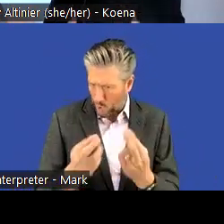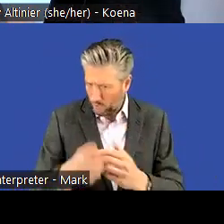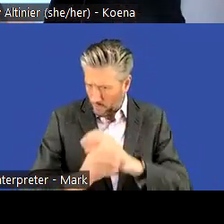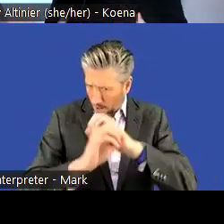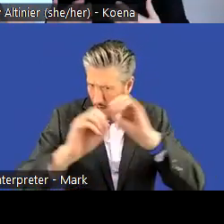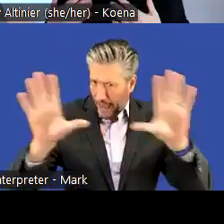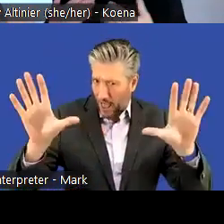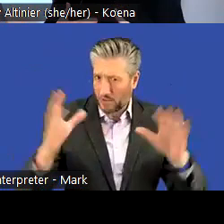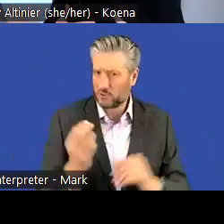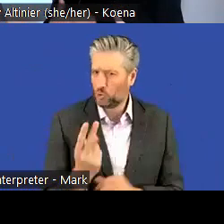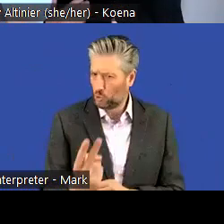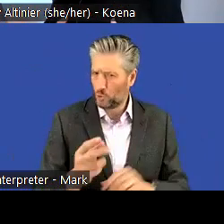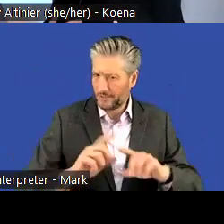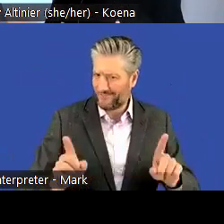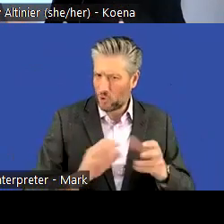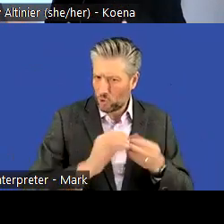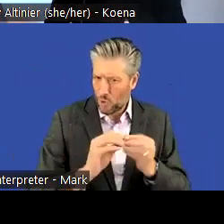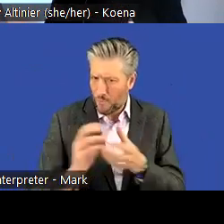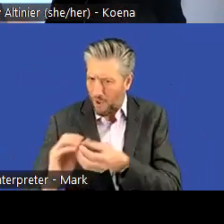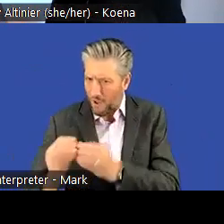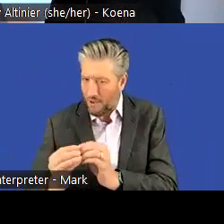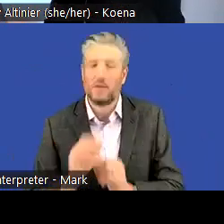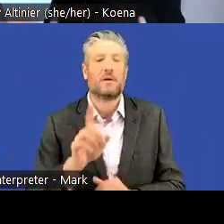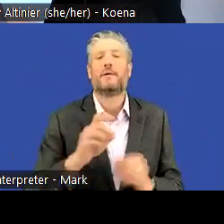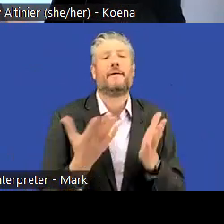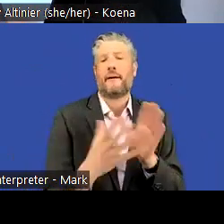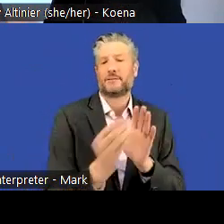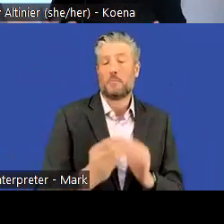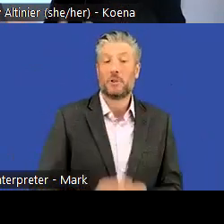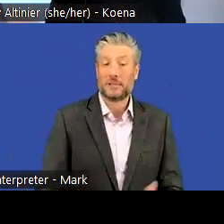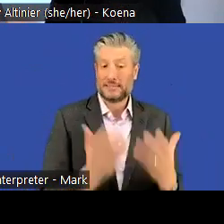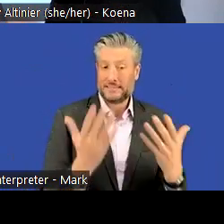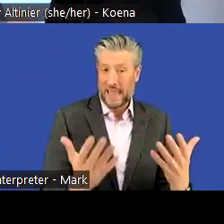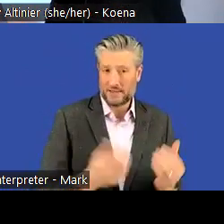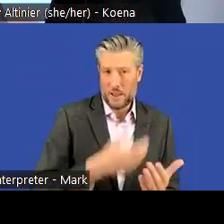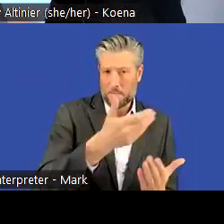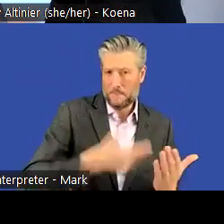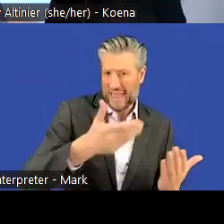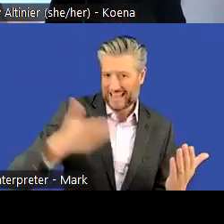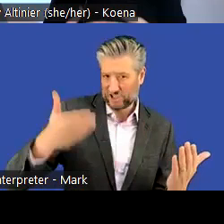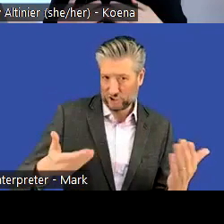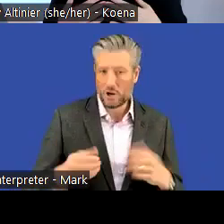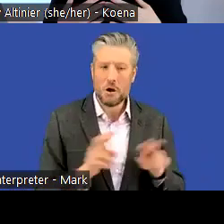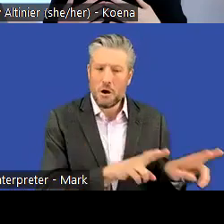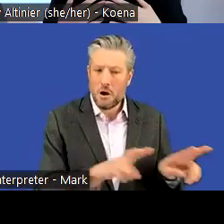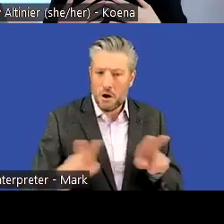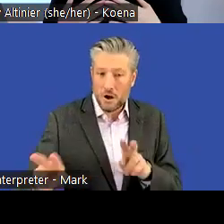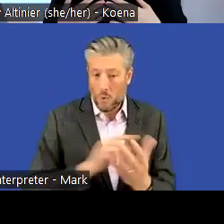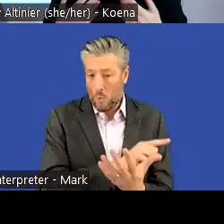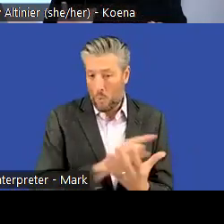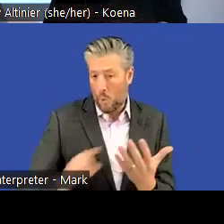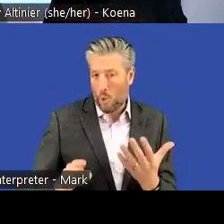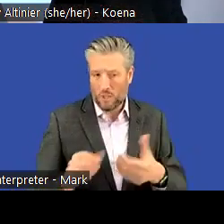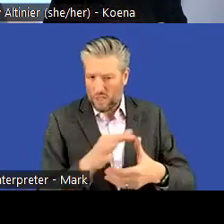For example, if you have 10 pages and all criteria are applicable, and if one page is